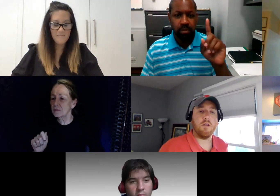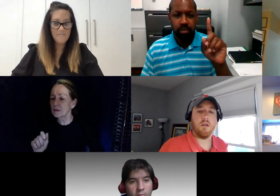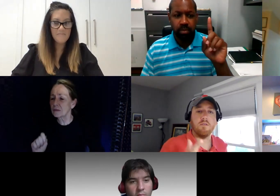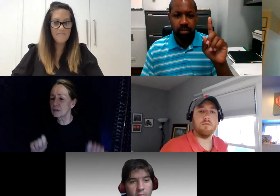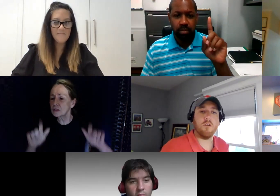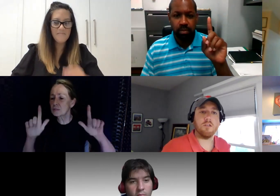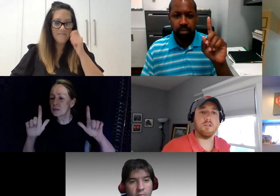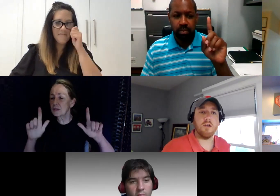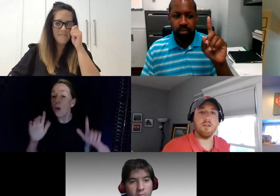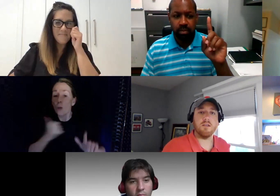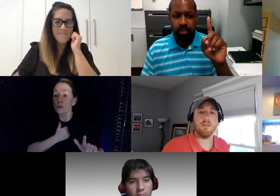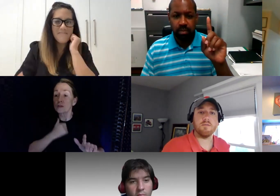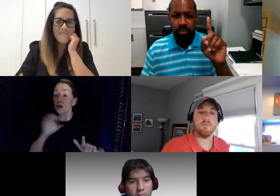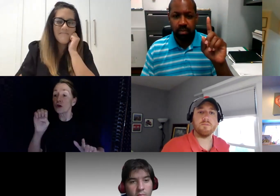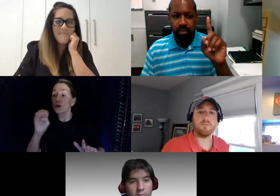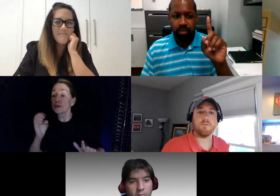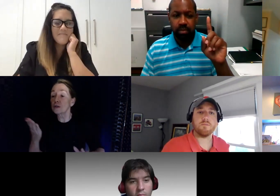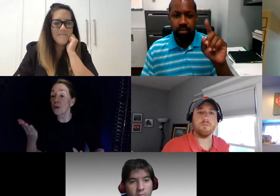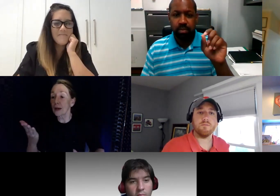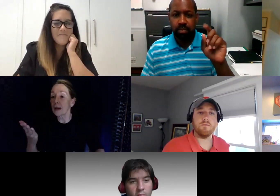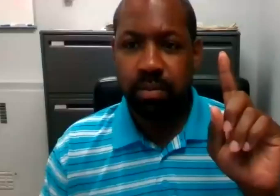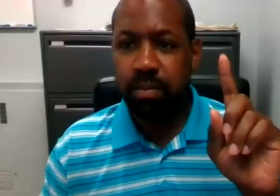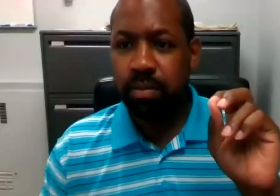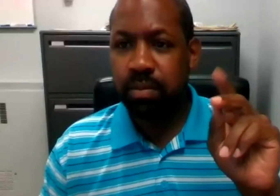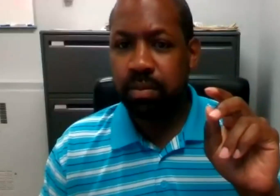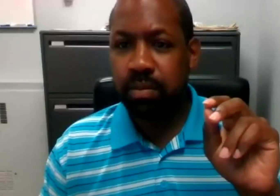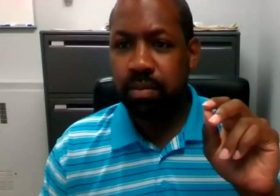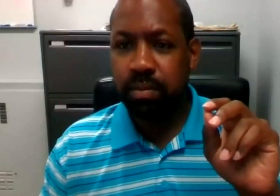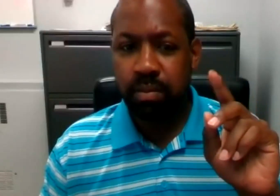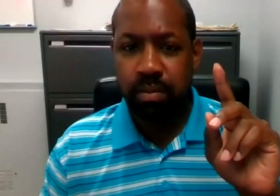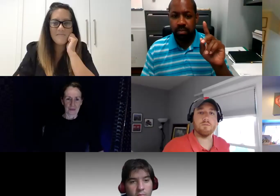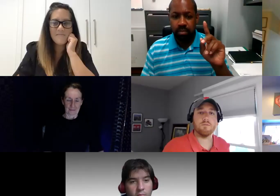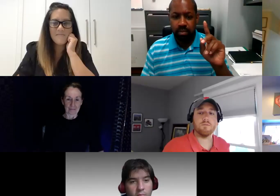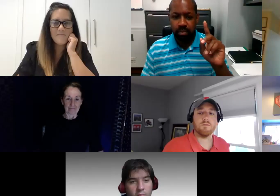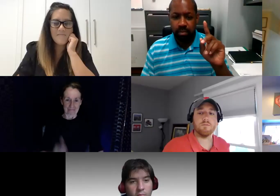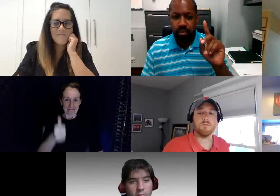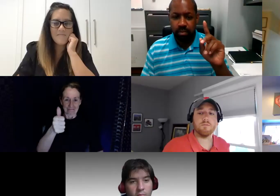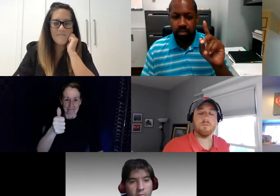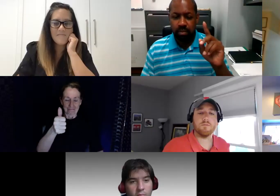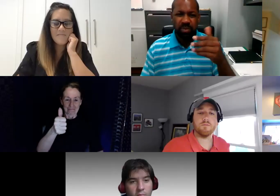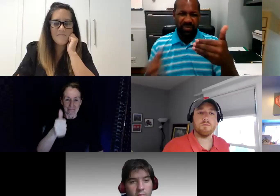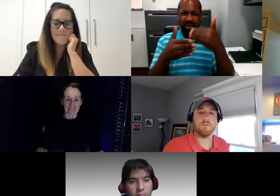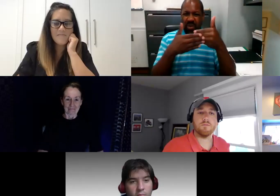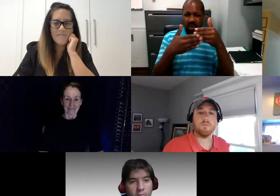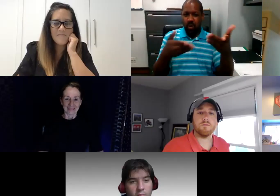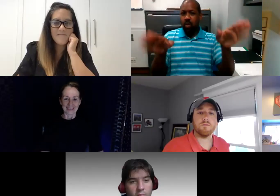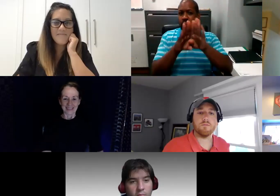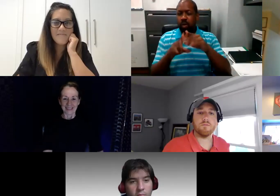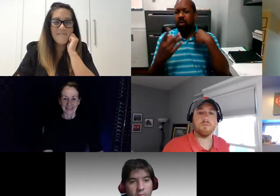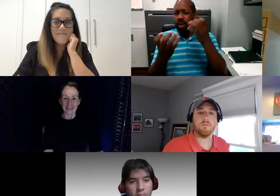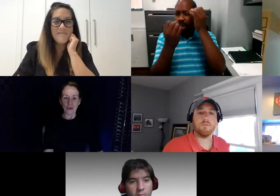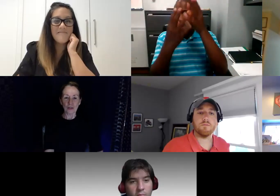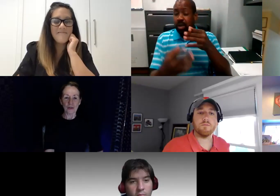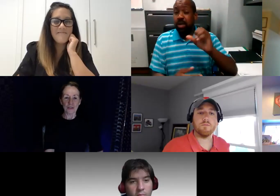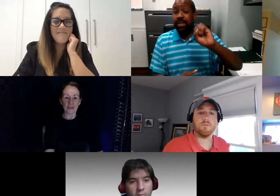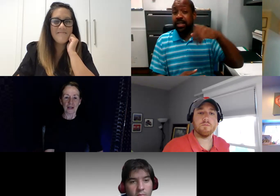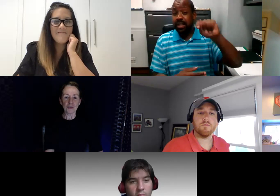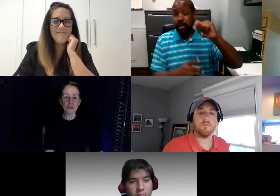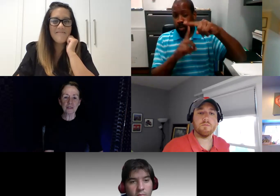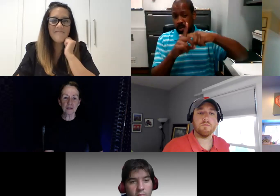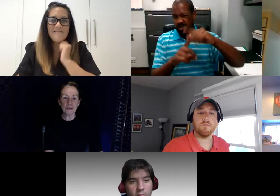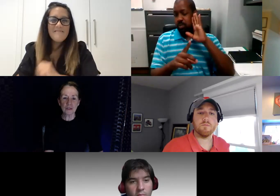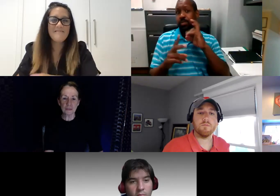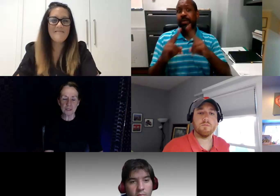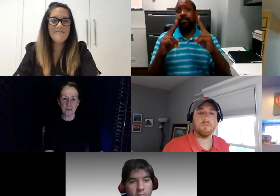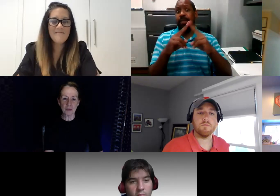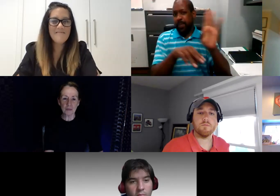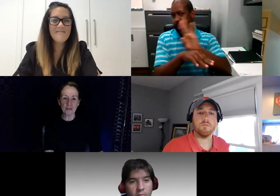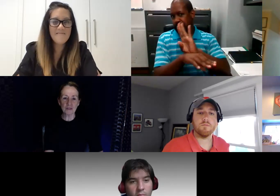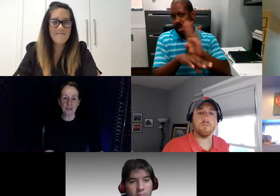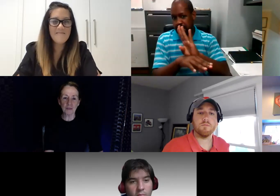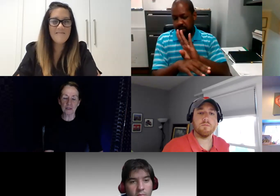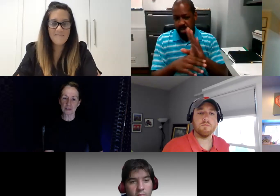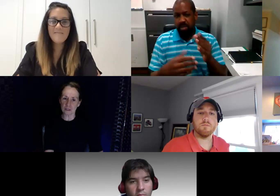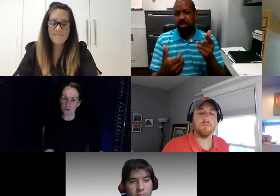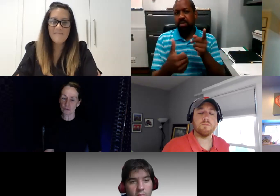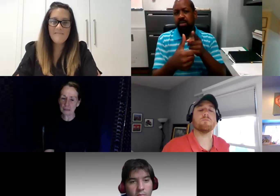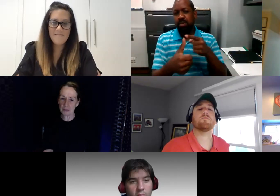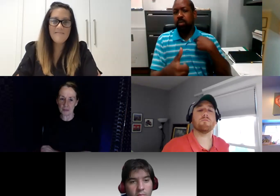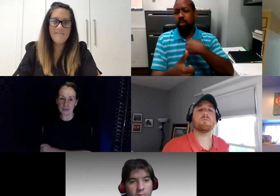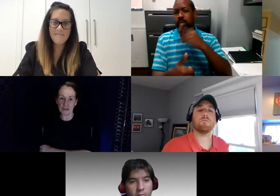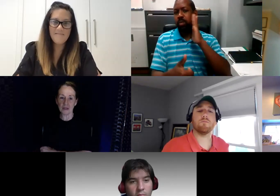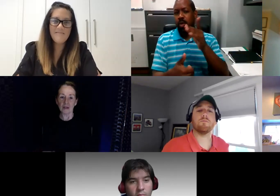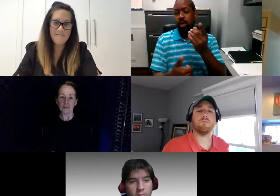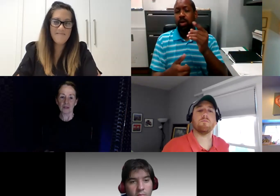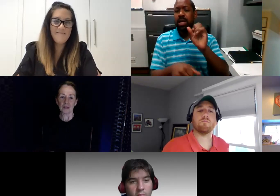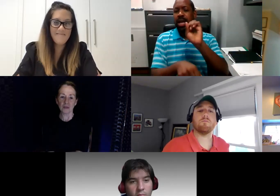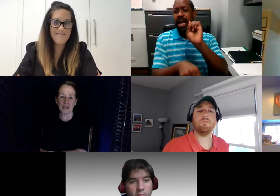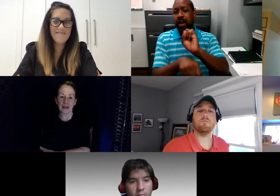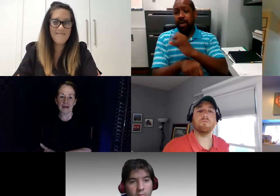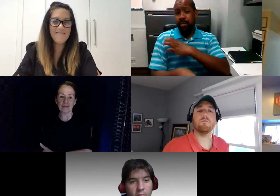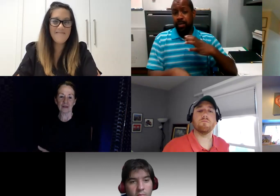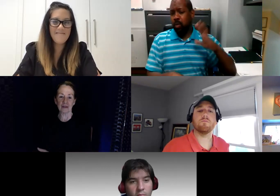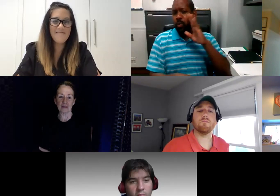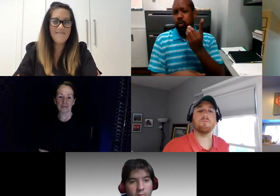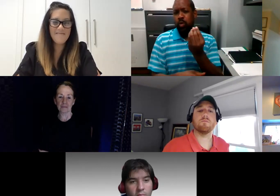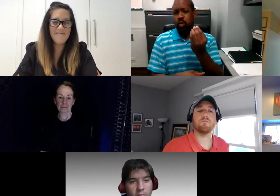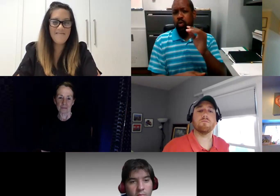I DEFINITELY APPRECIATE THE UPDATES.